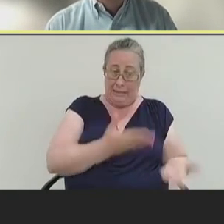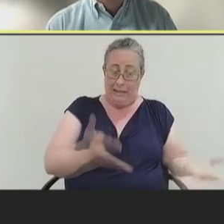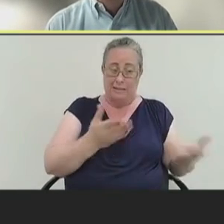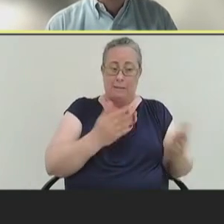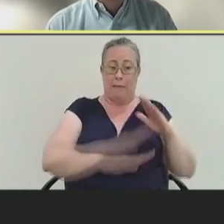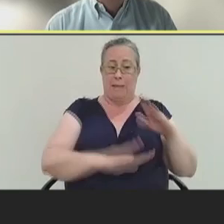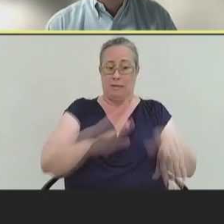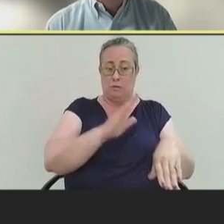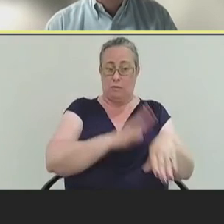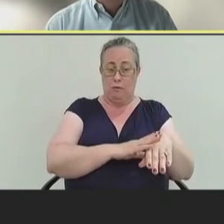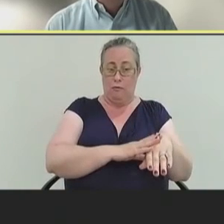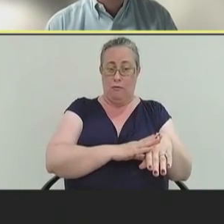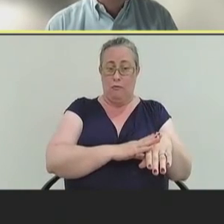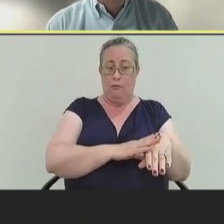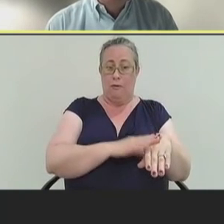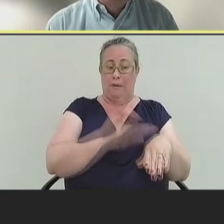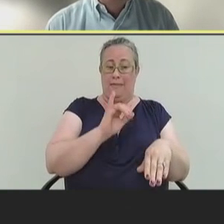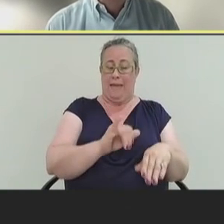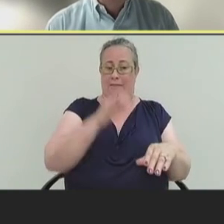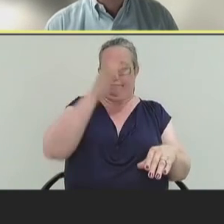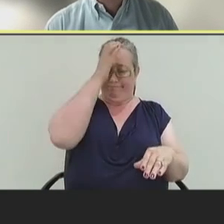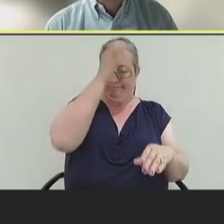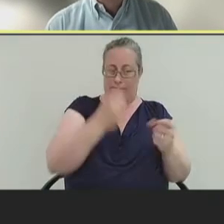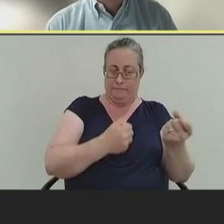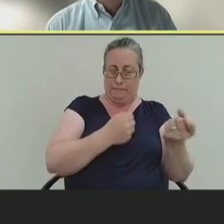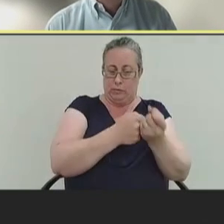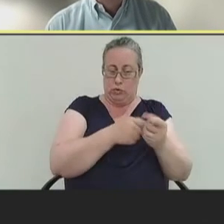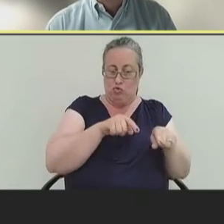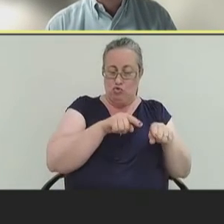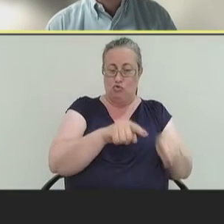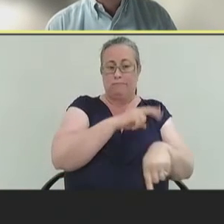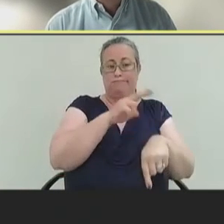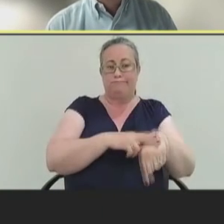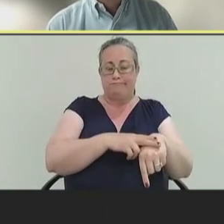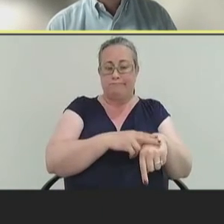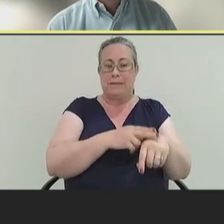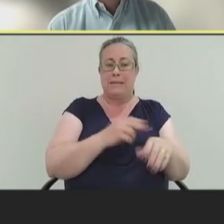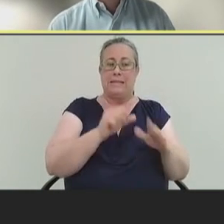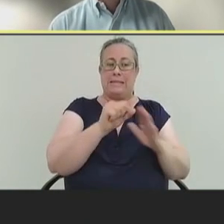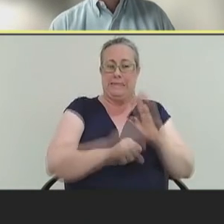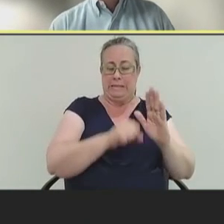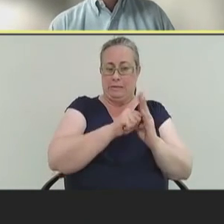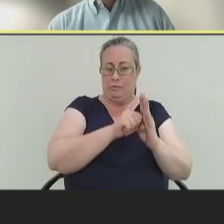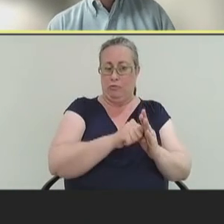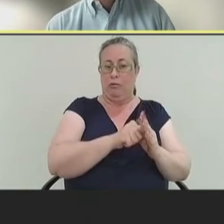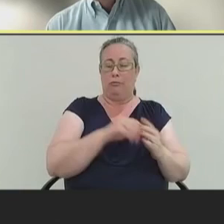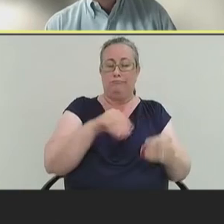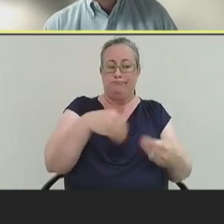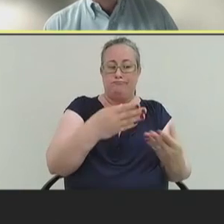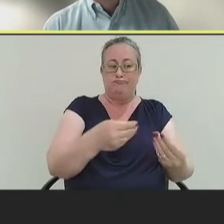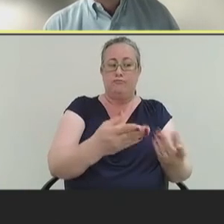warm concept of supporting during routine and seasonal administrations, to the emerging issues